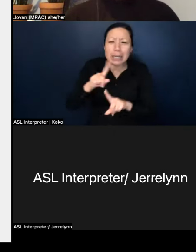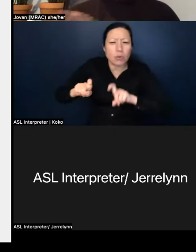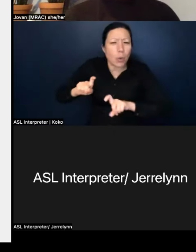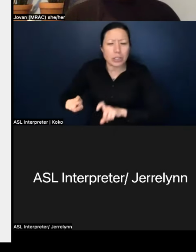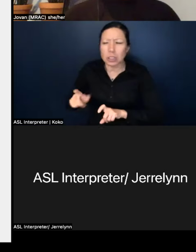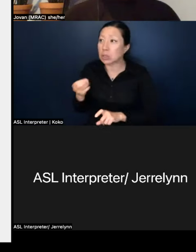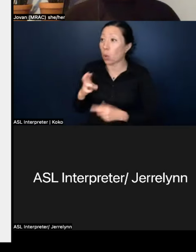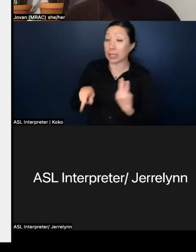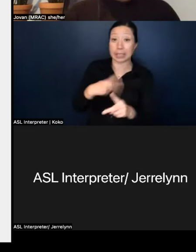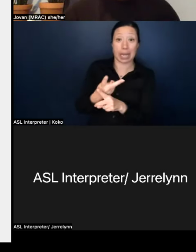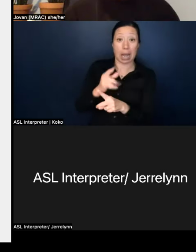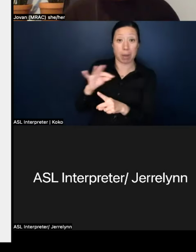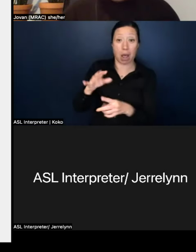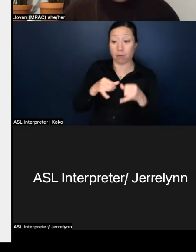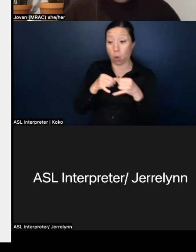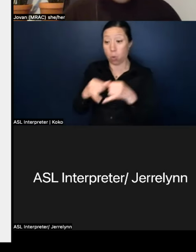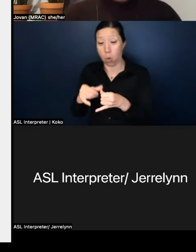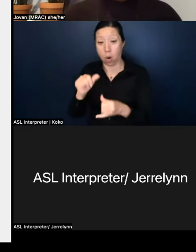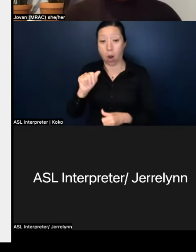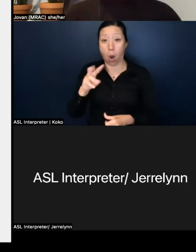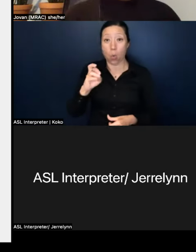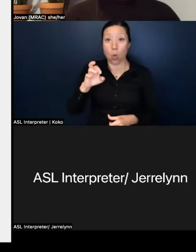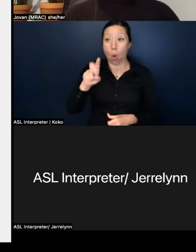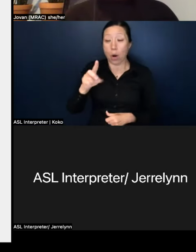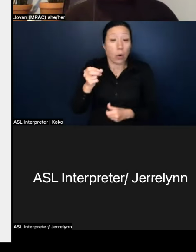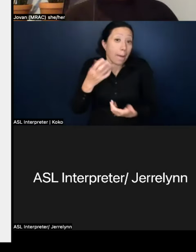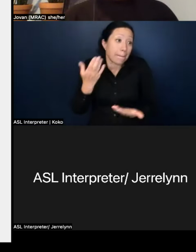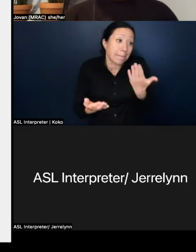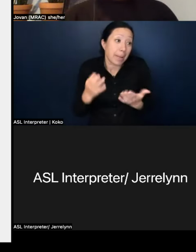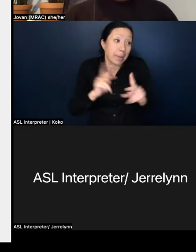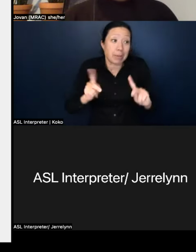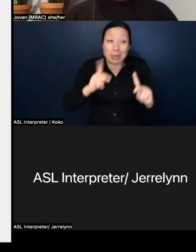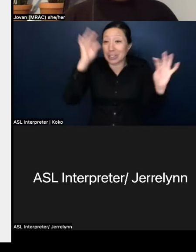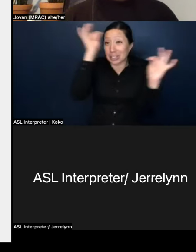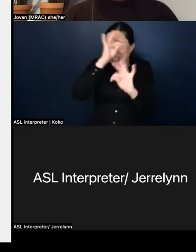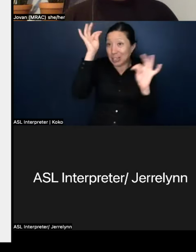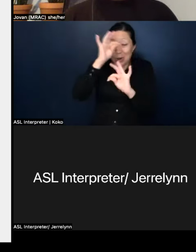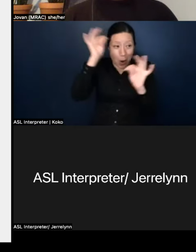Or maybe it's just been a matter of, I didn't know. So we got to... We learned a lot from the focus groups.